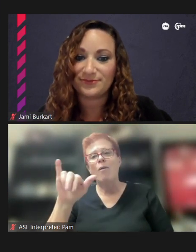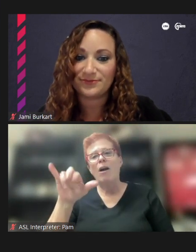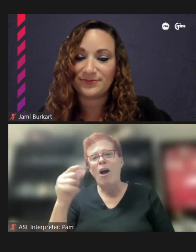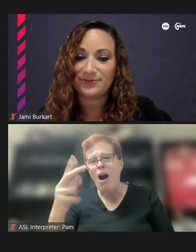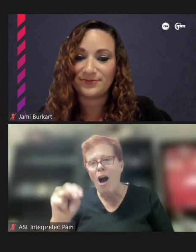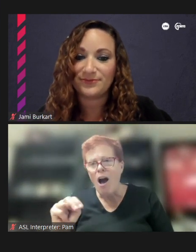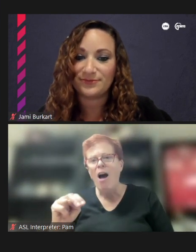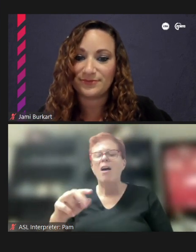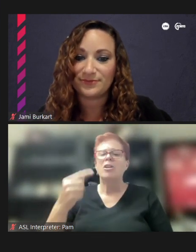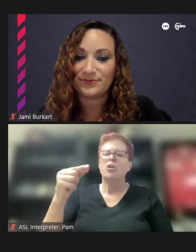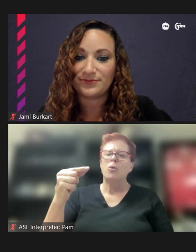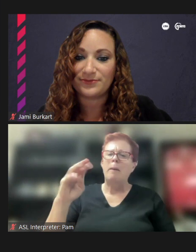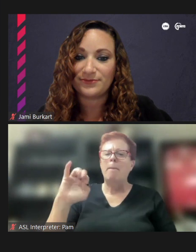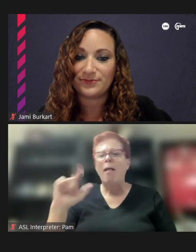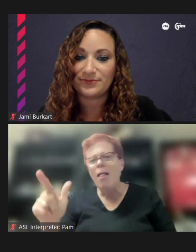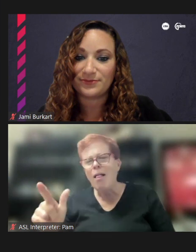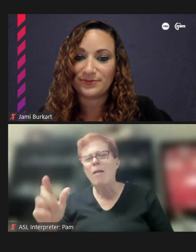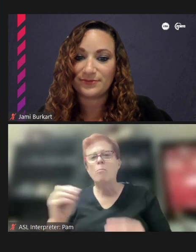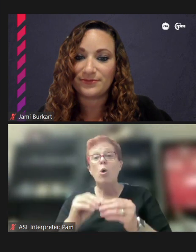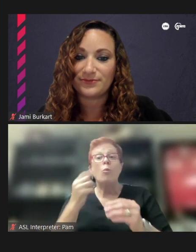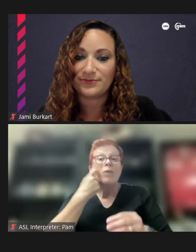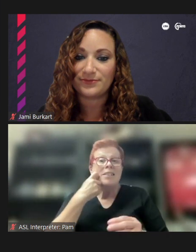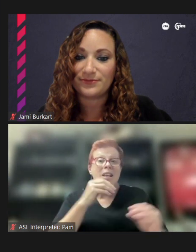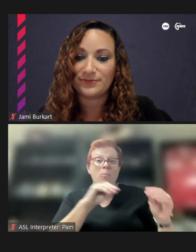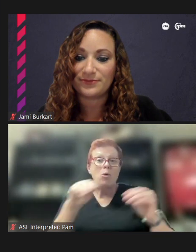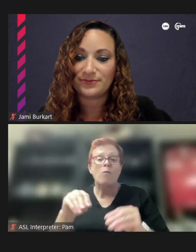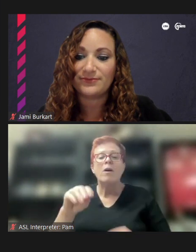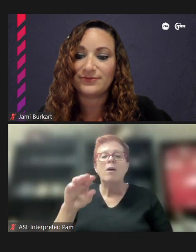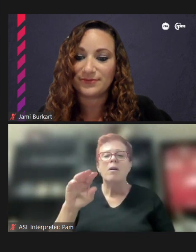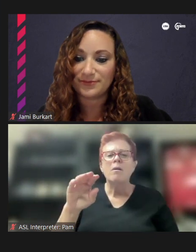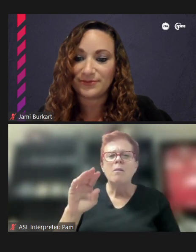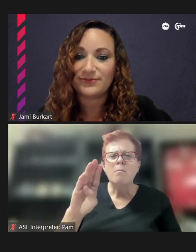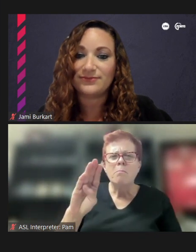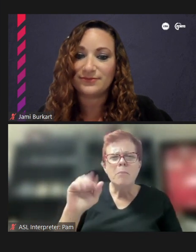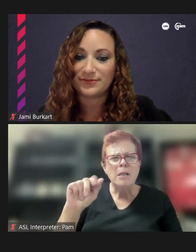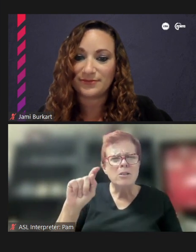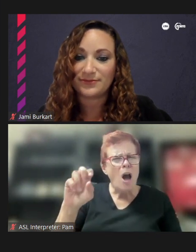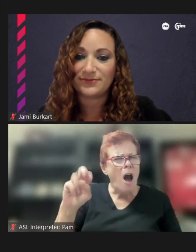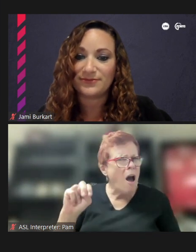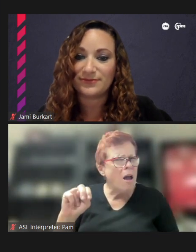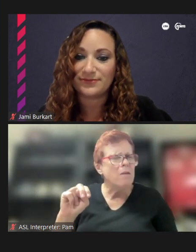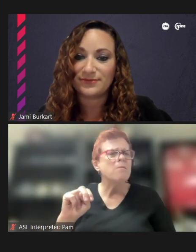More recently moved into the neighborhood is the Baton. We want to ensure that you